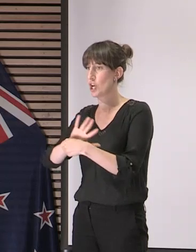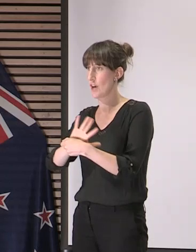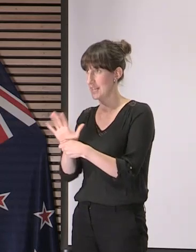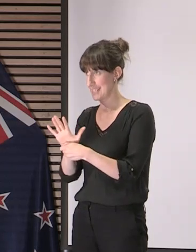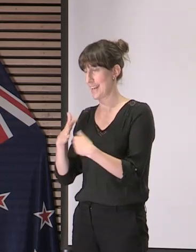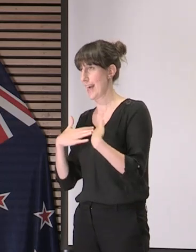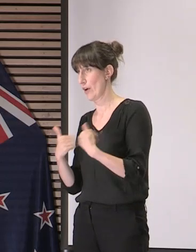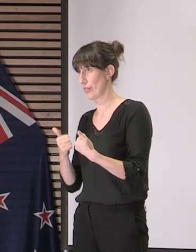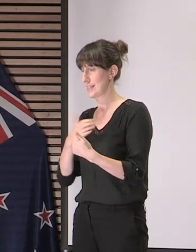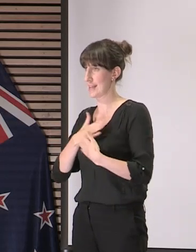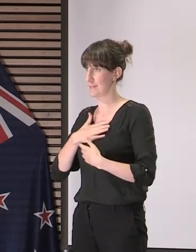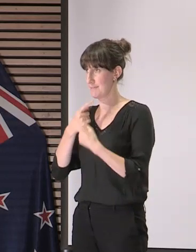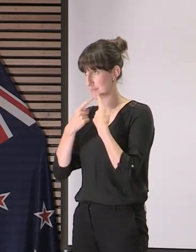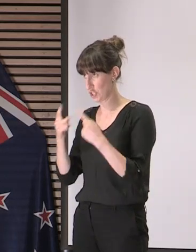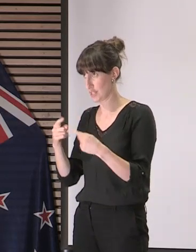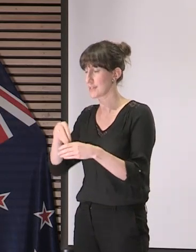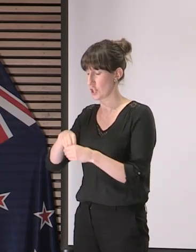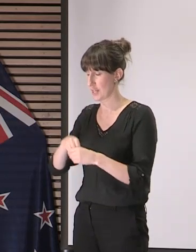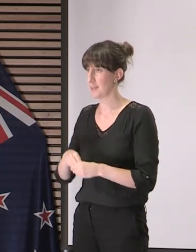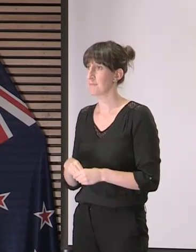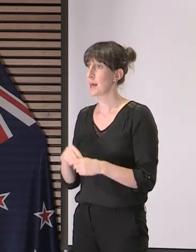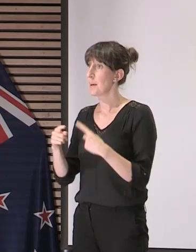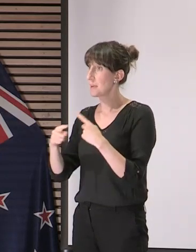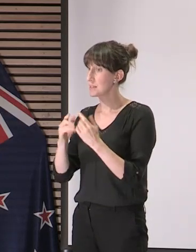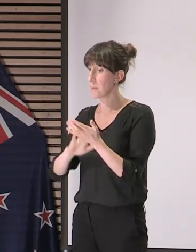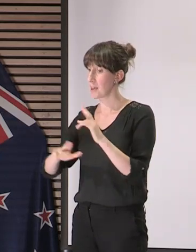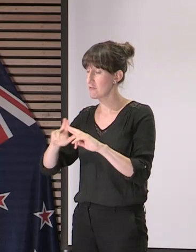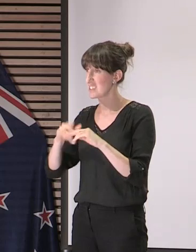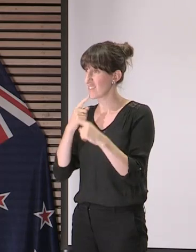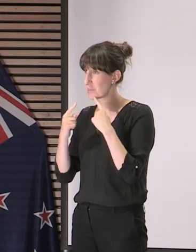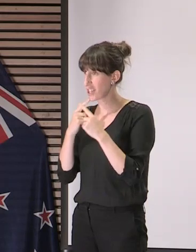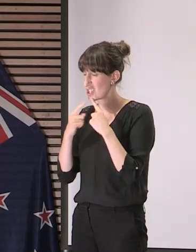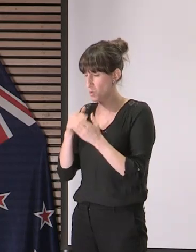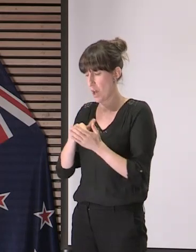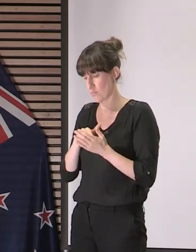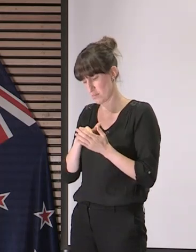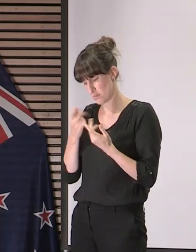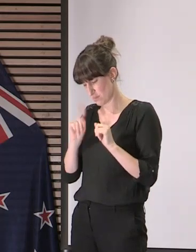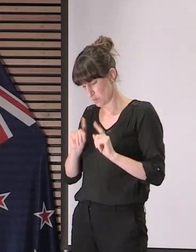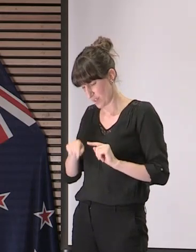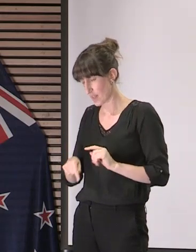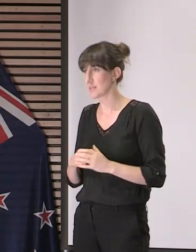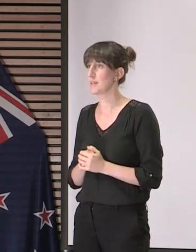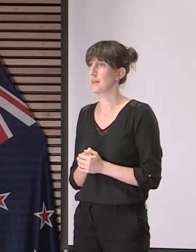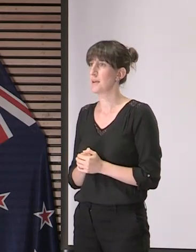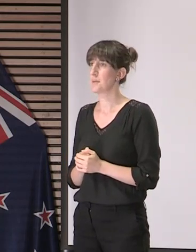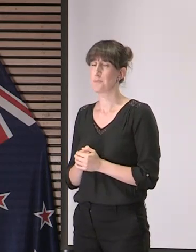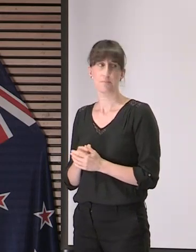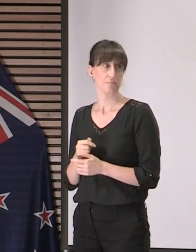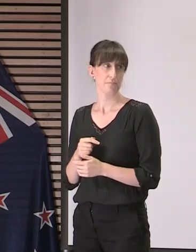particular with, around health and safety, and around COVID,